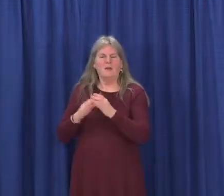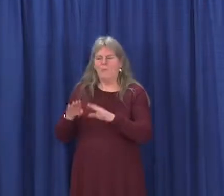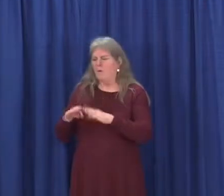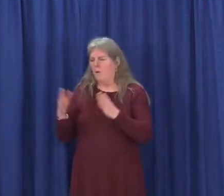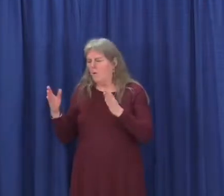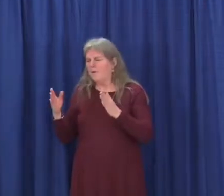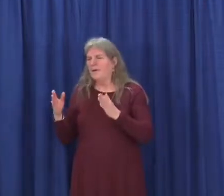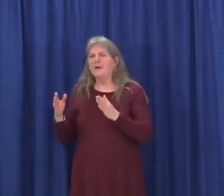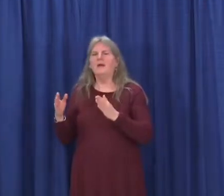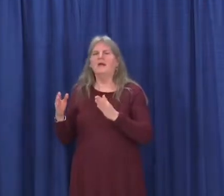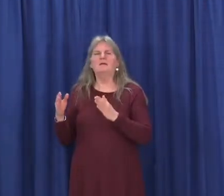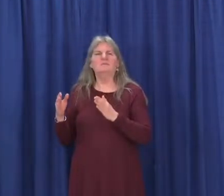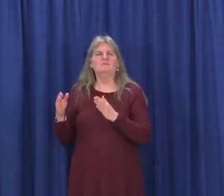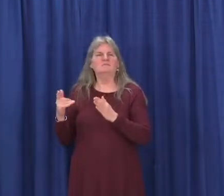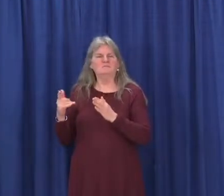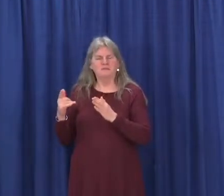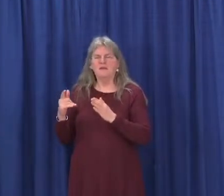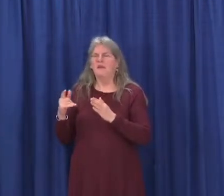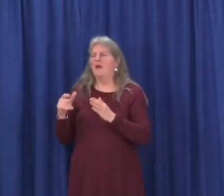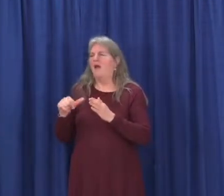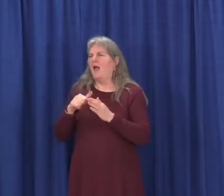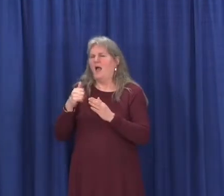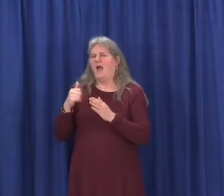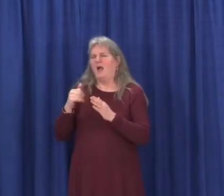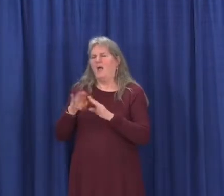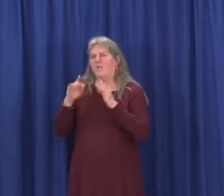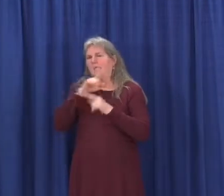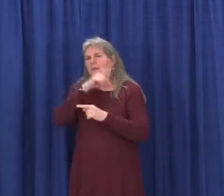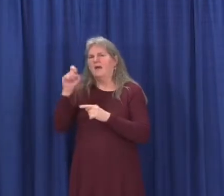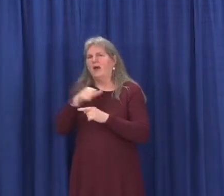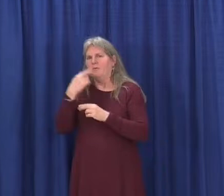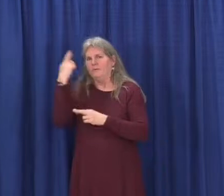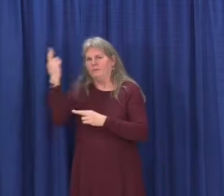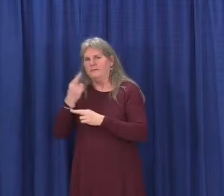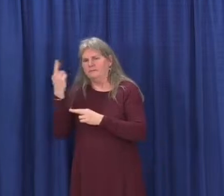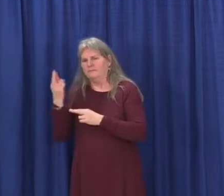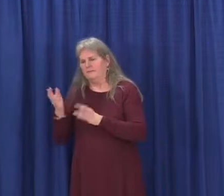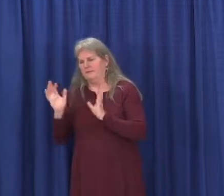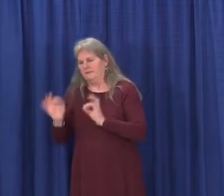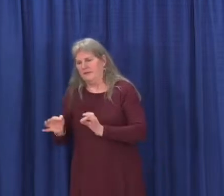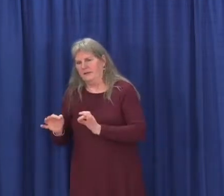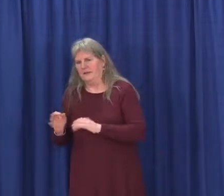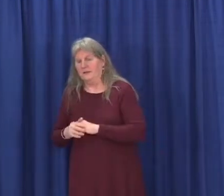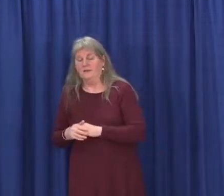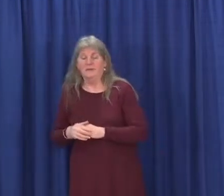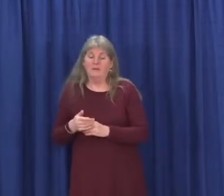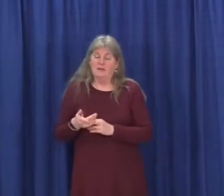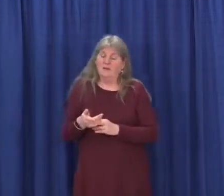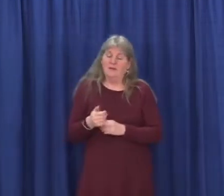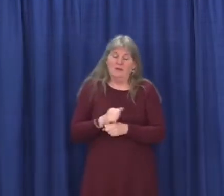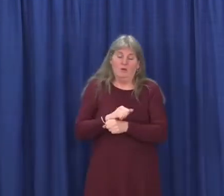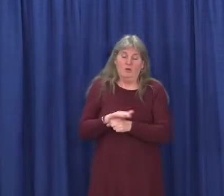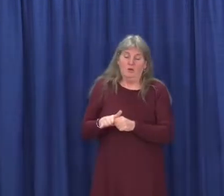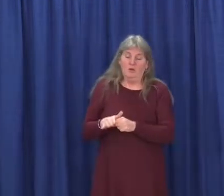and concerns. The stakes are much higher with COVID-19. And we are finding ourselves at